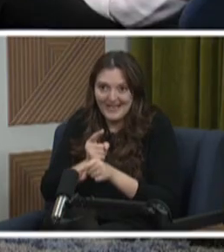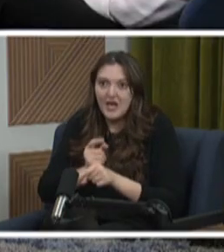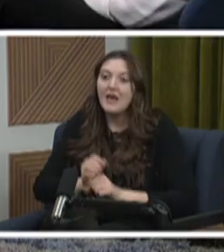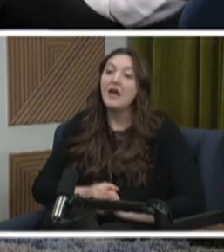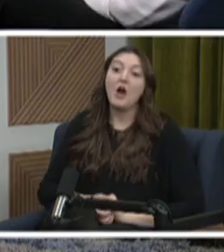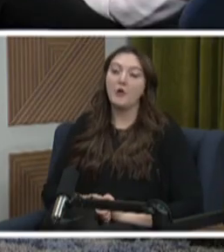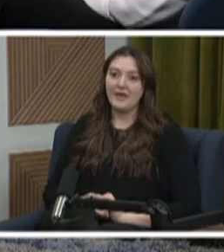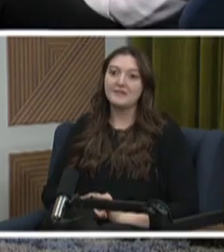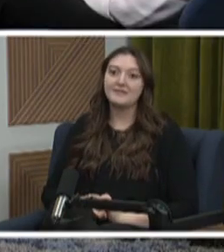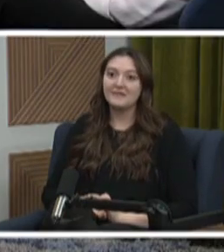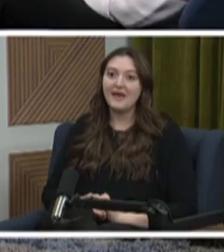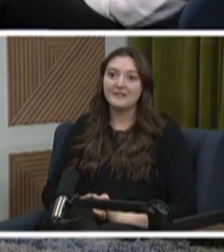Oh, yes. Yes.